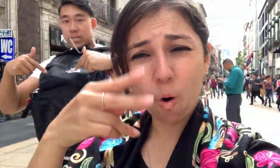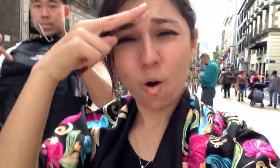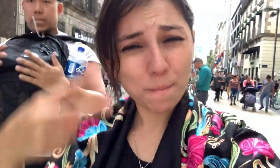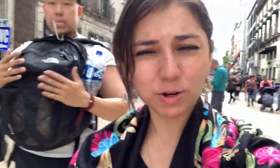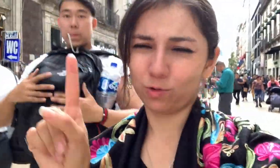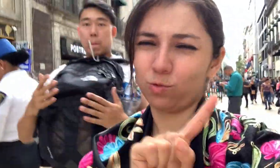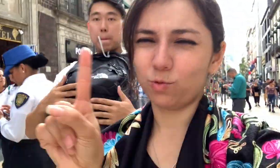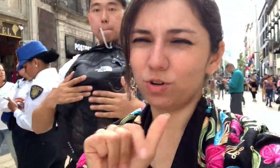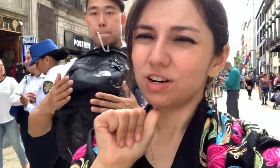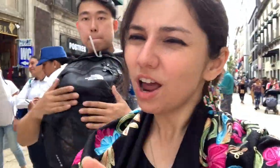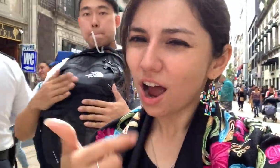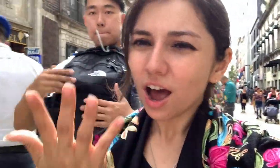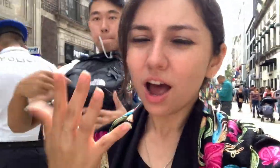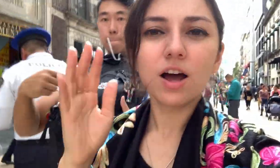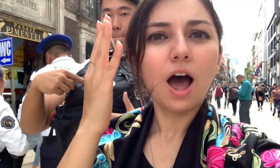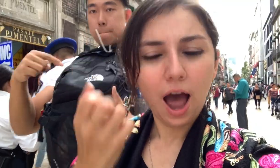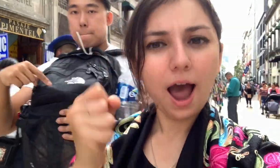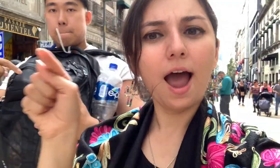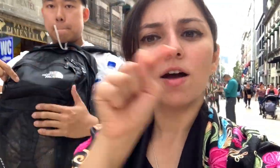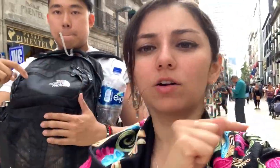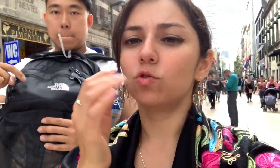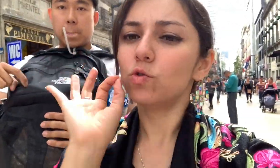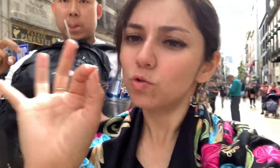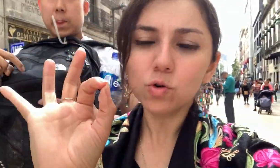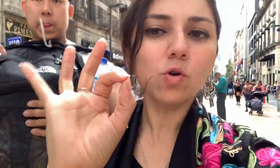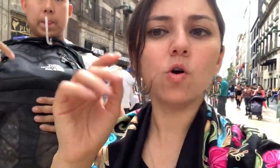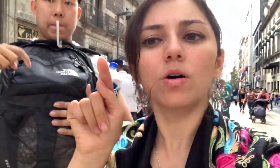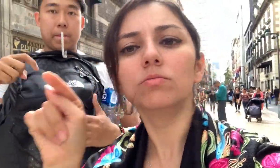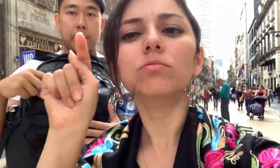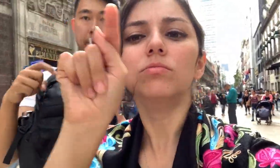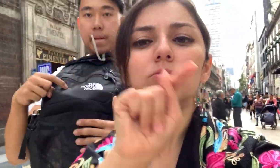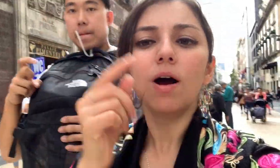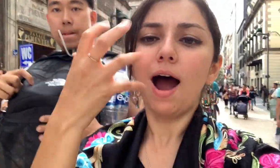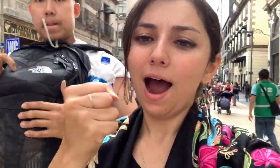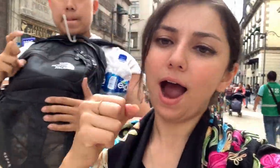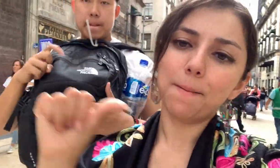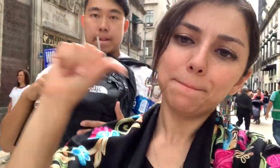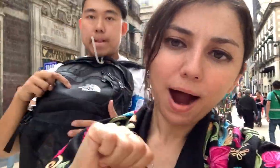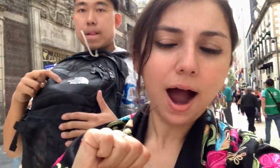nation of Mexico. It's not true. There are some good and safe places to visit and there are some places that are bad or dangerous